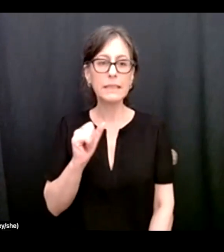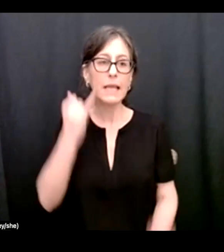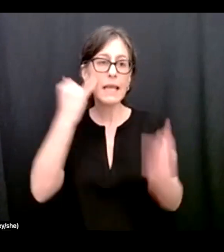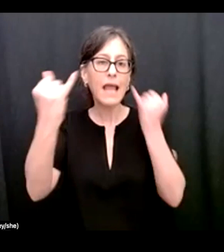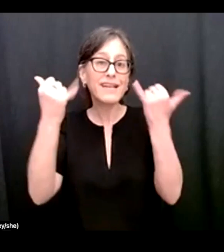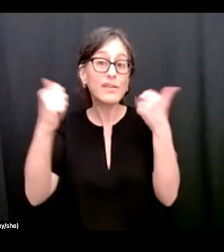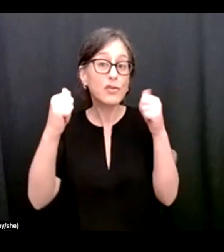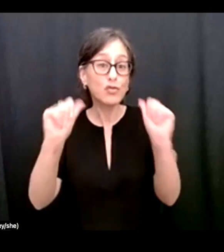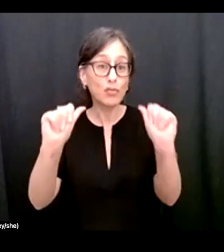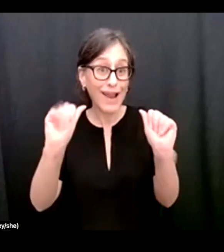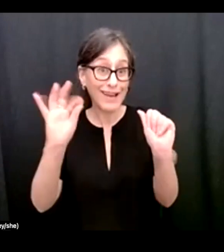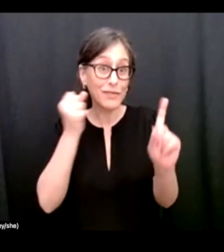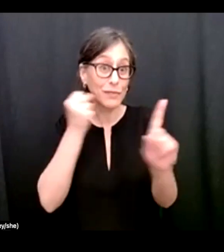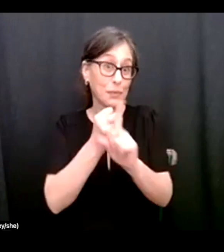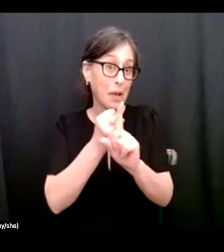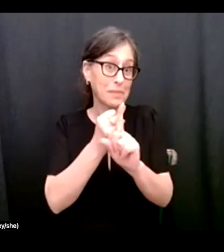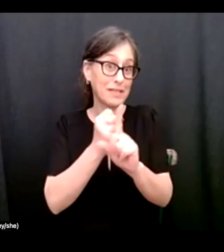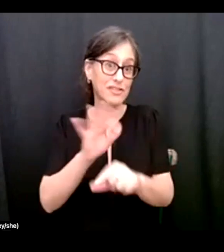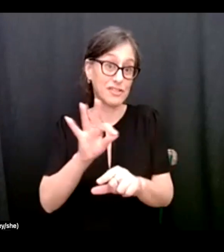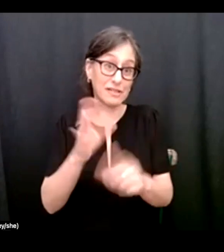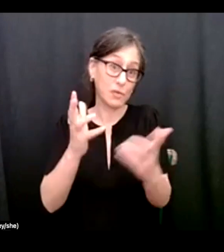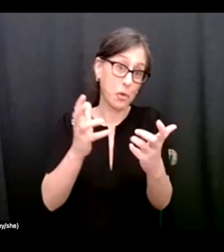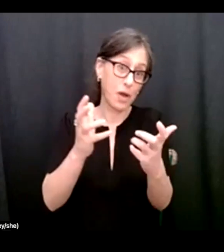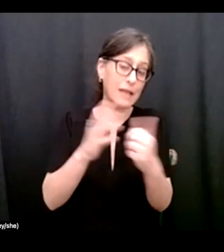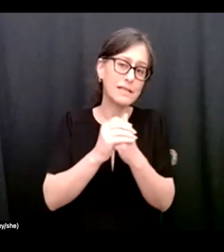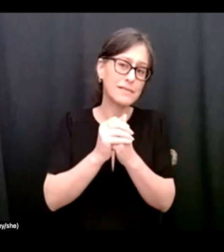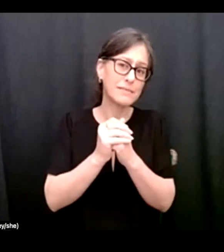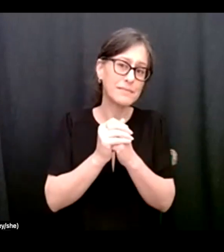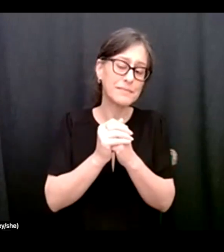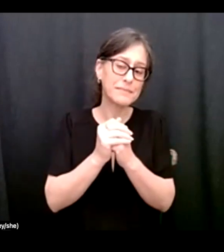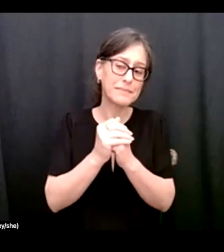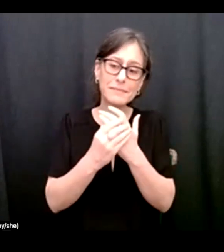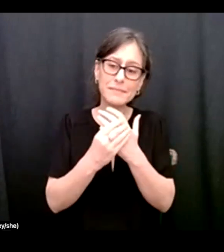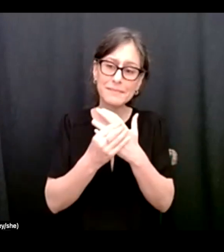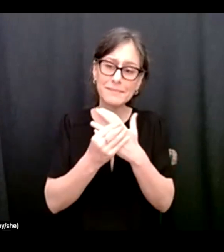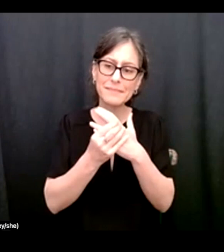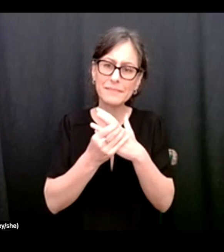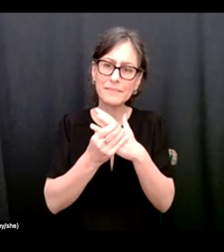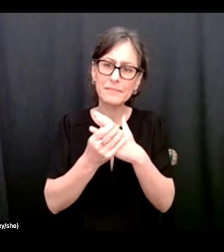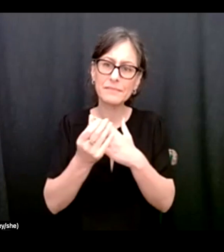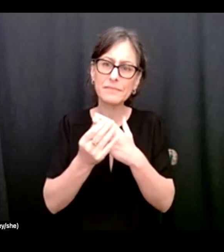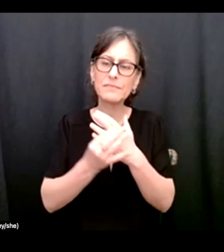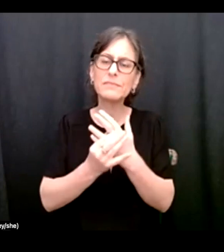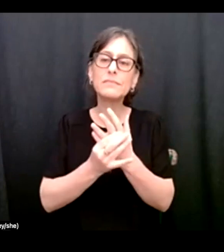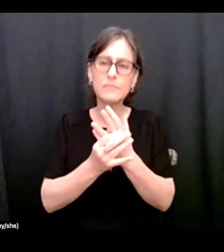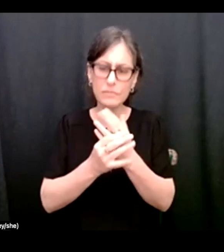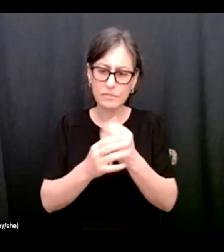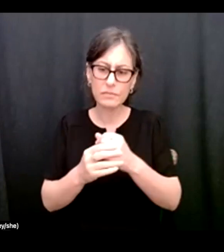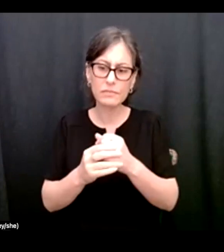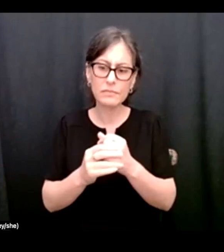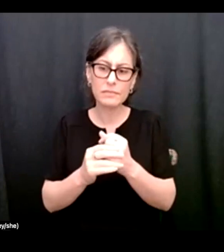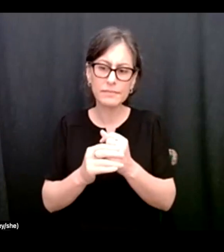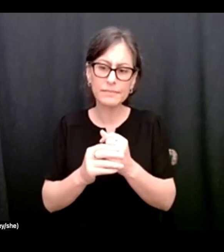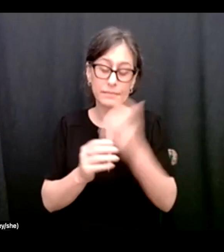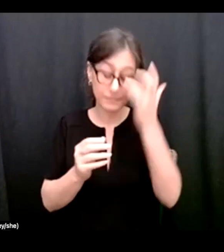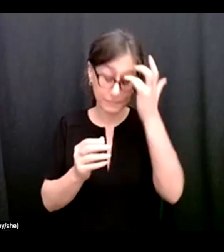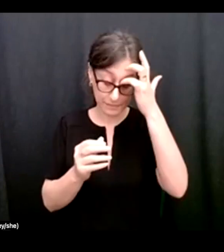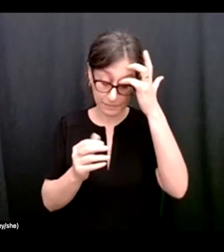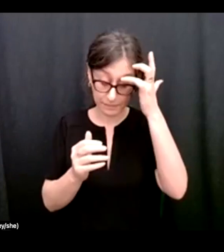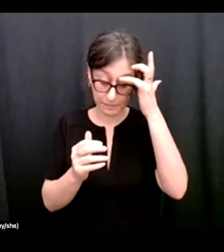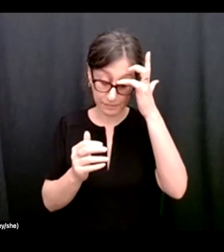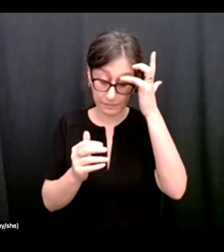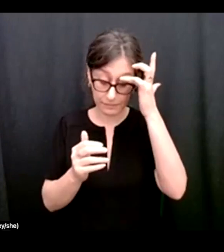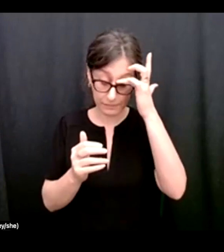accomplish if you want. So the next—how are we on time? So the next, let's see.